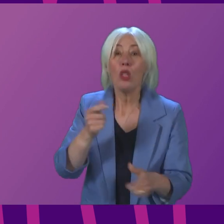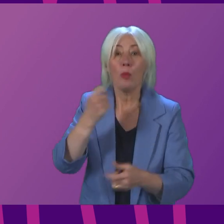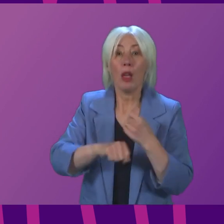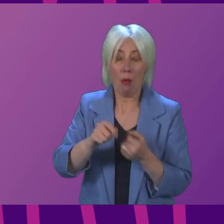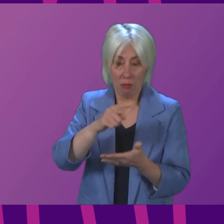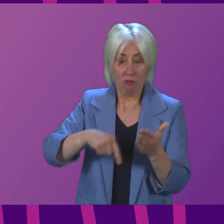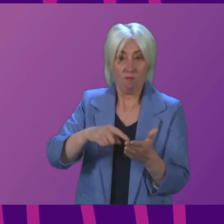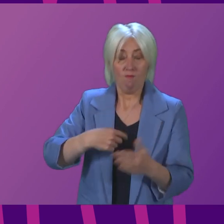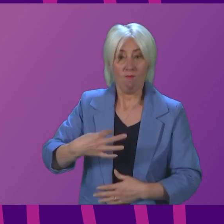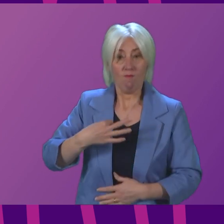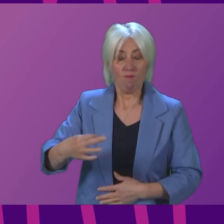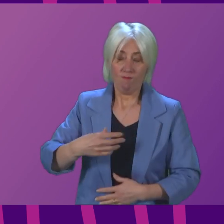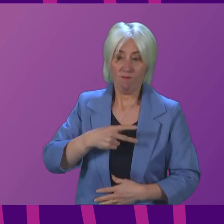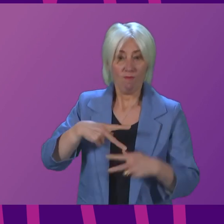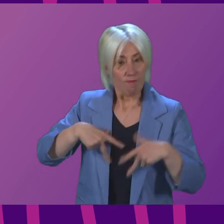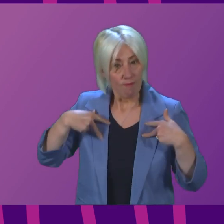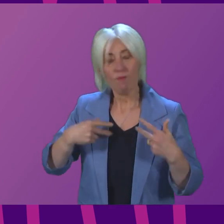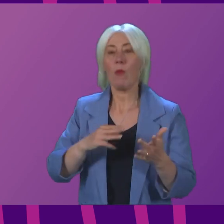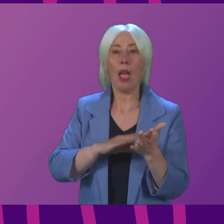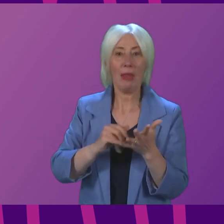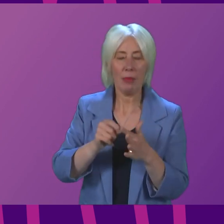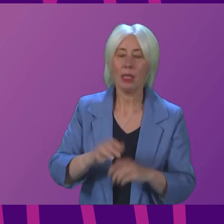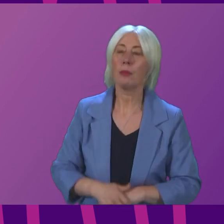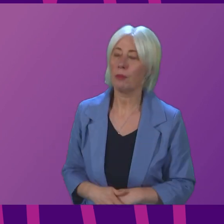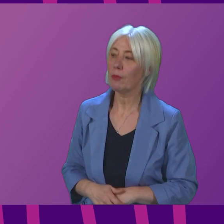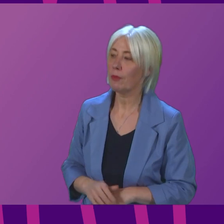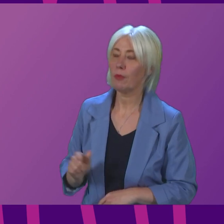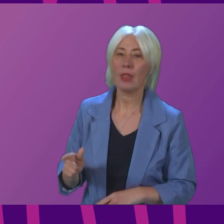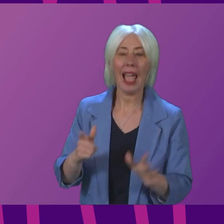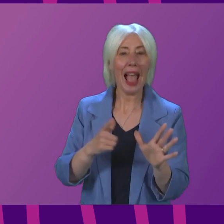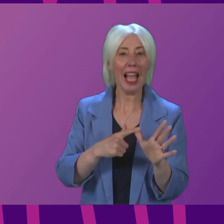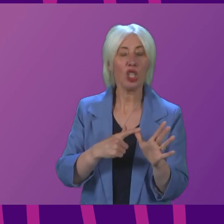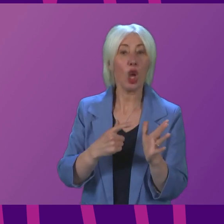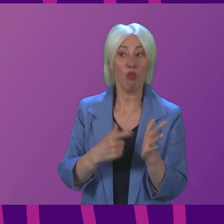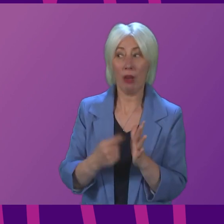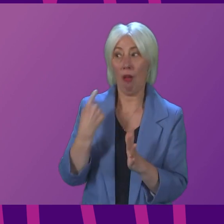The comments that were directed at Angela Rayner, as reported at the weekend, were deeply